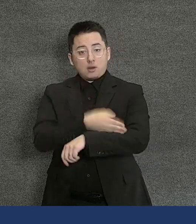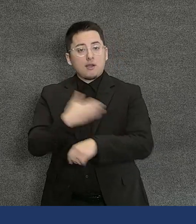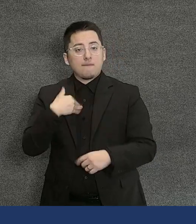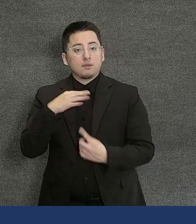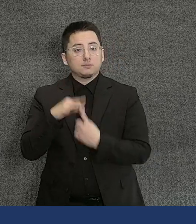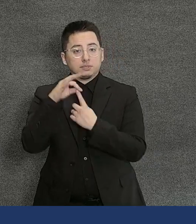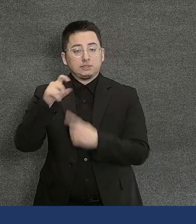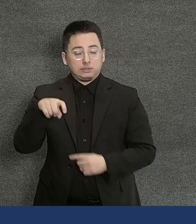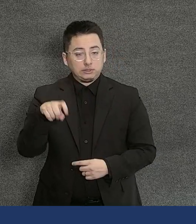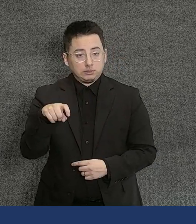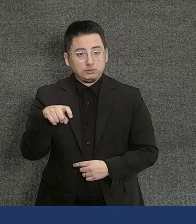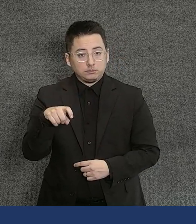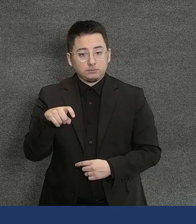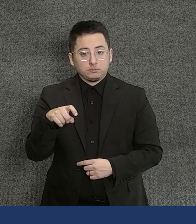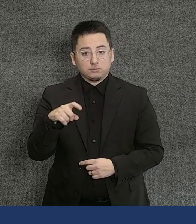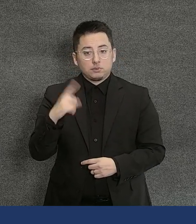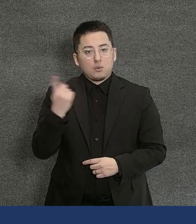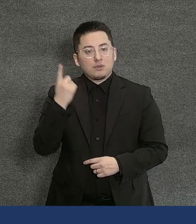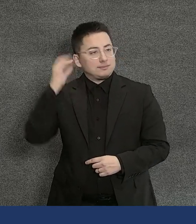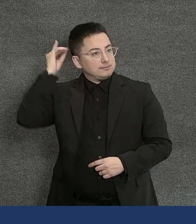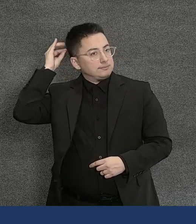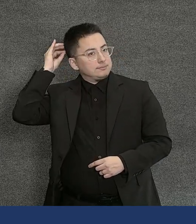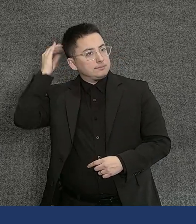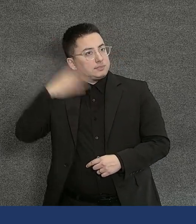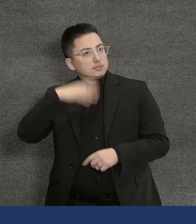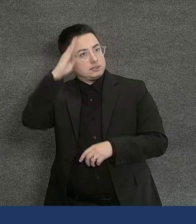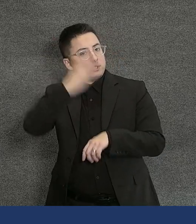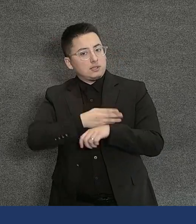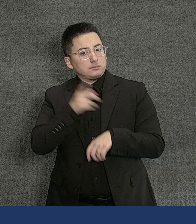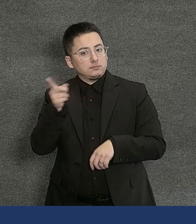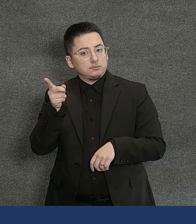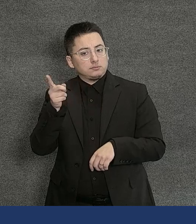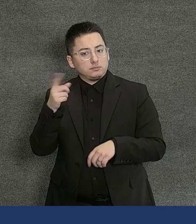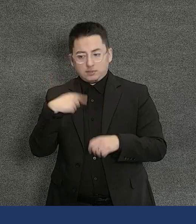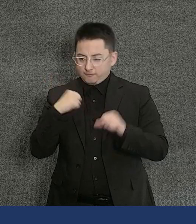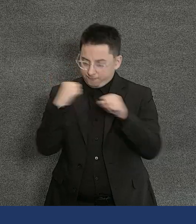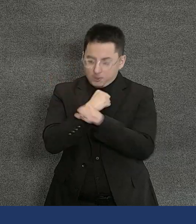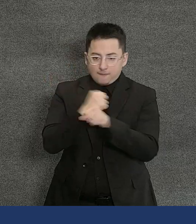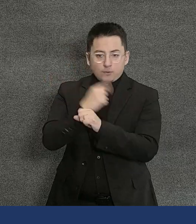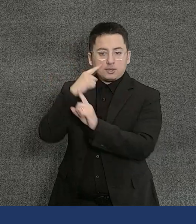have him in mind when I'm advocating, along with so many people in this room online,